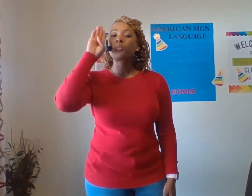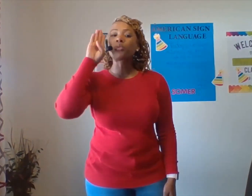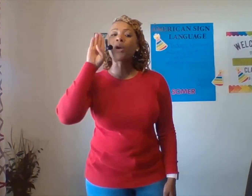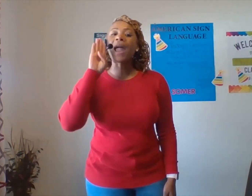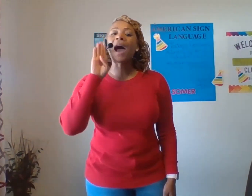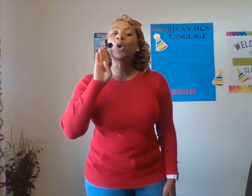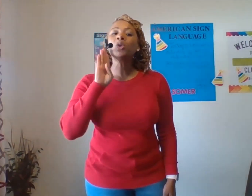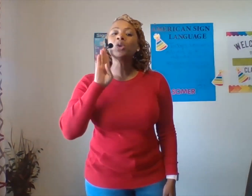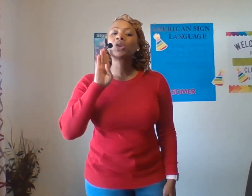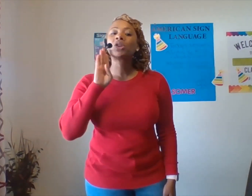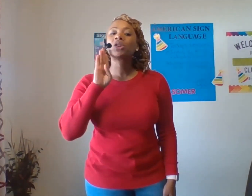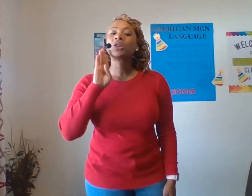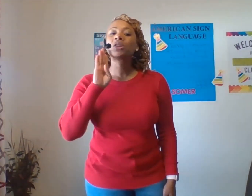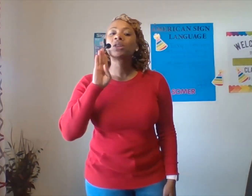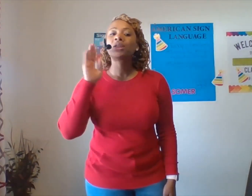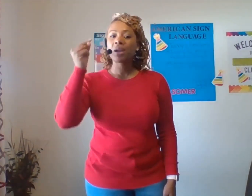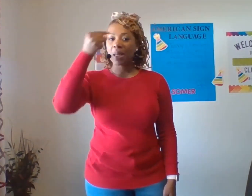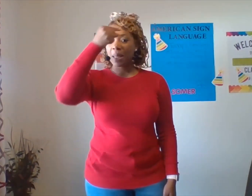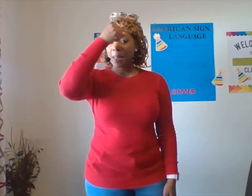brow